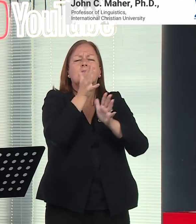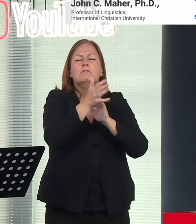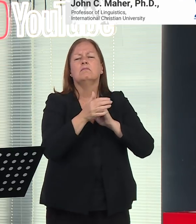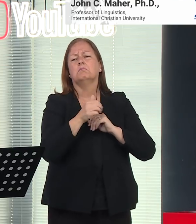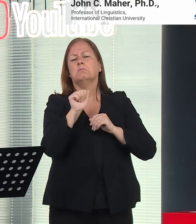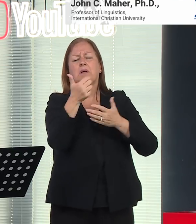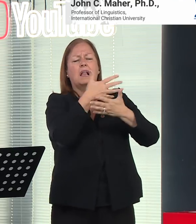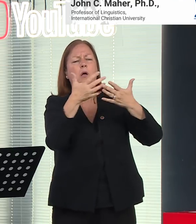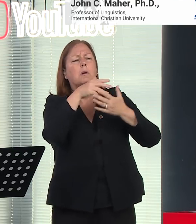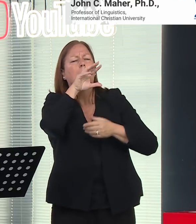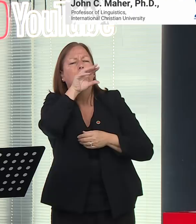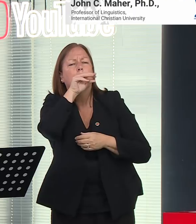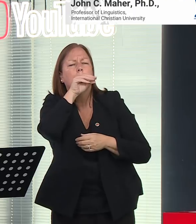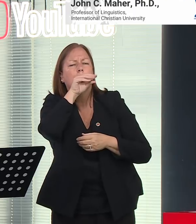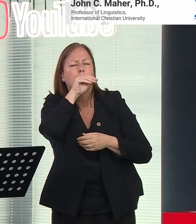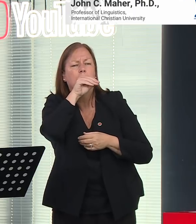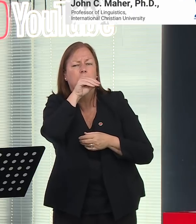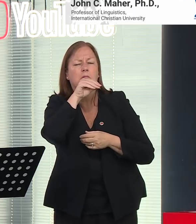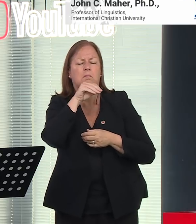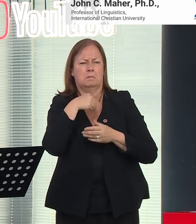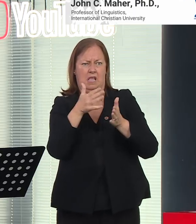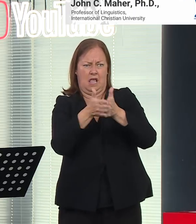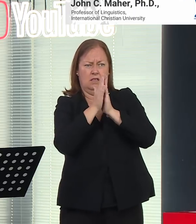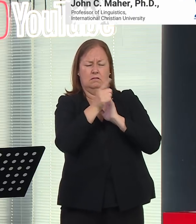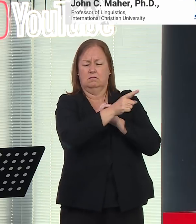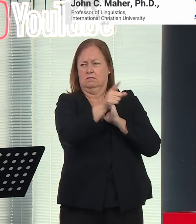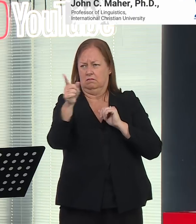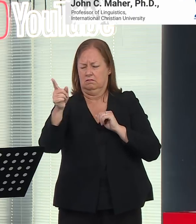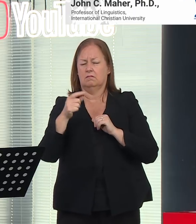like is -- is X really a language? Here is a quiz.